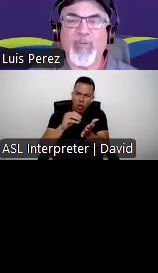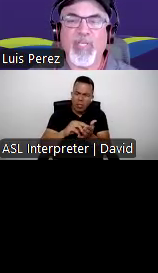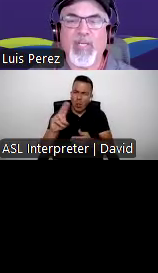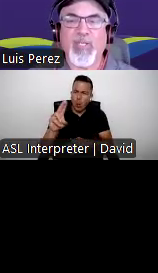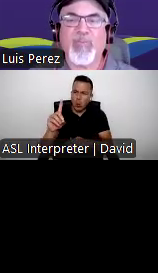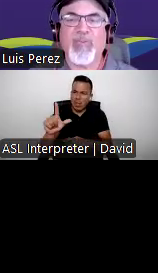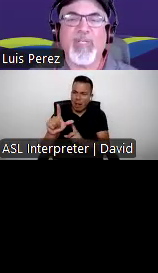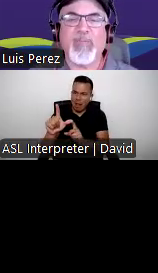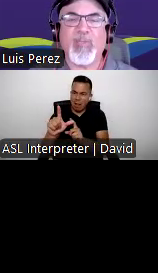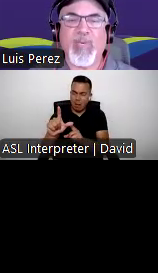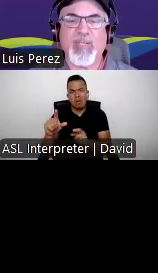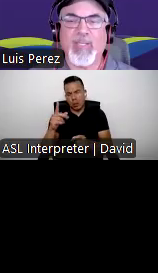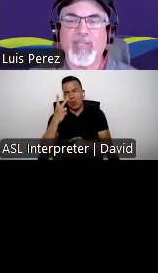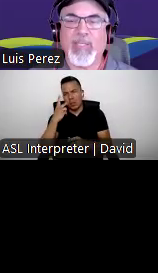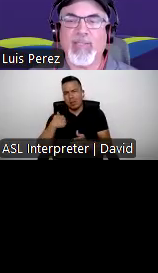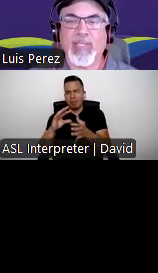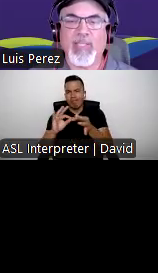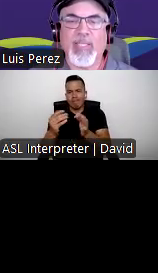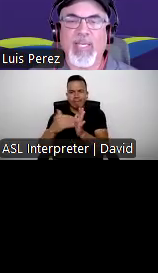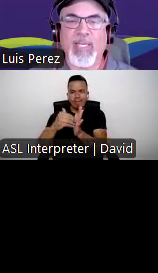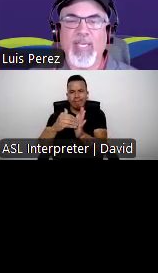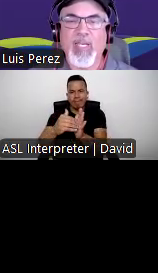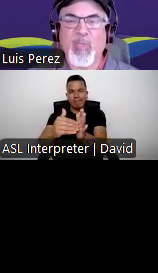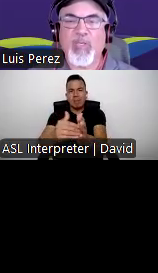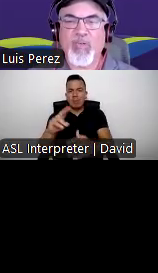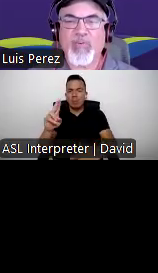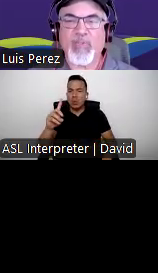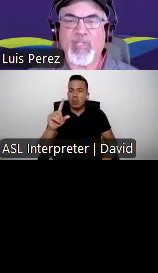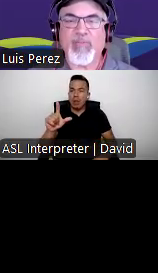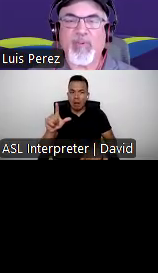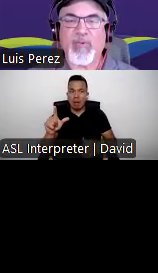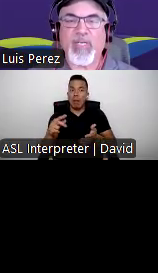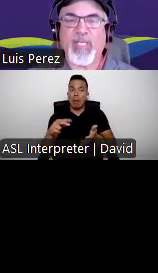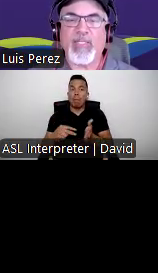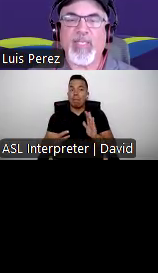UDL a number of times throughout this session today. But Universal Design for Learning is an